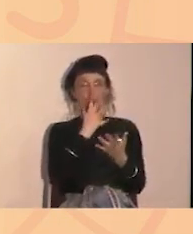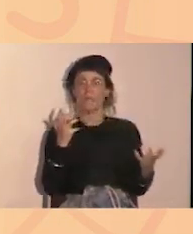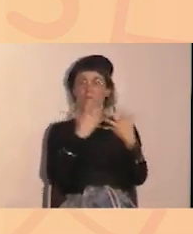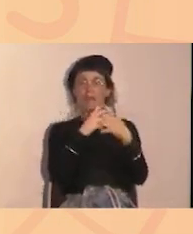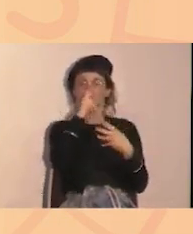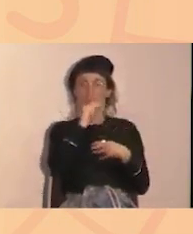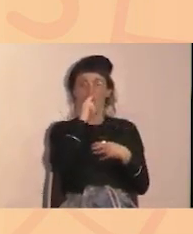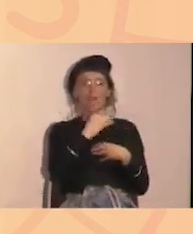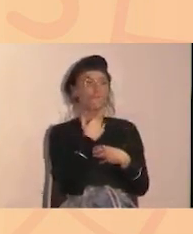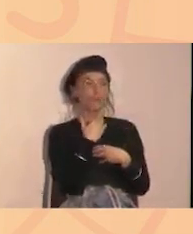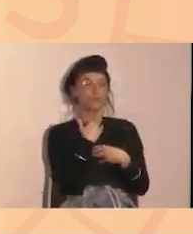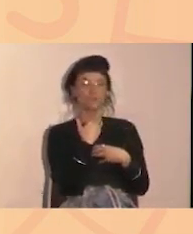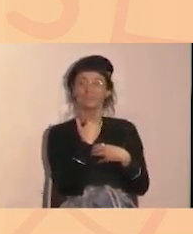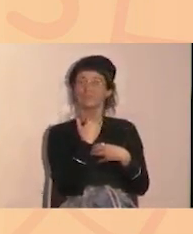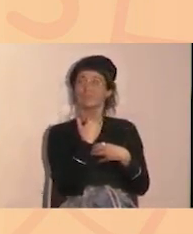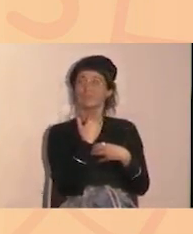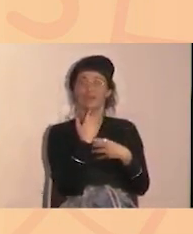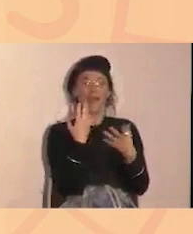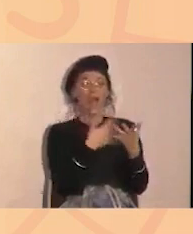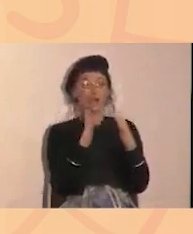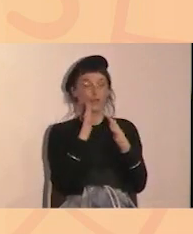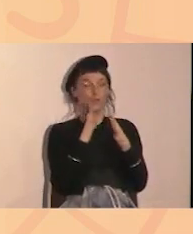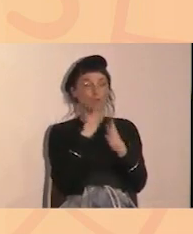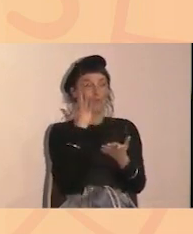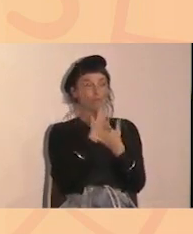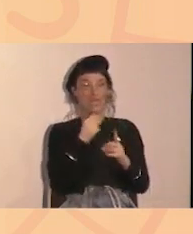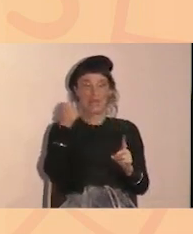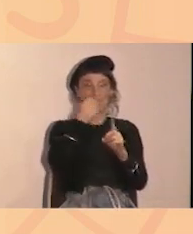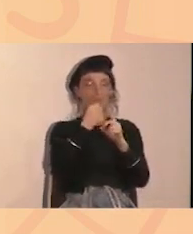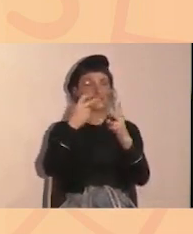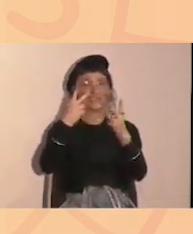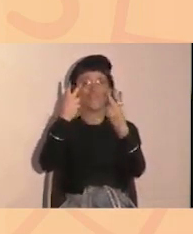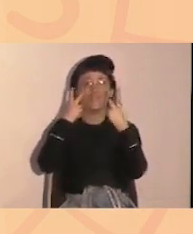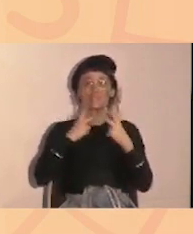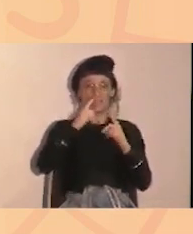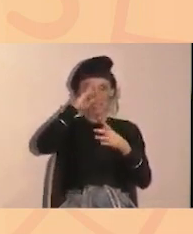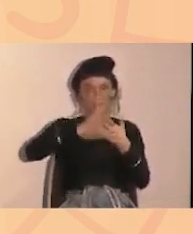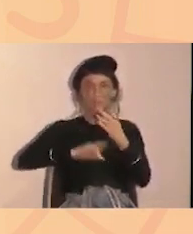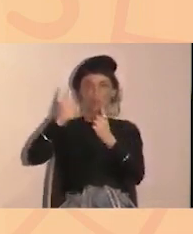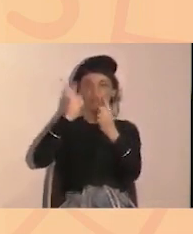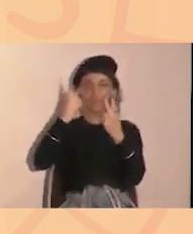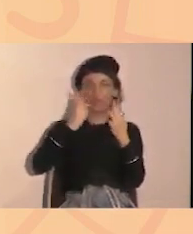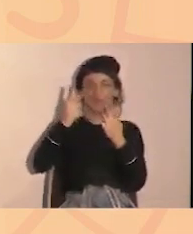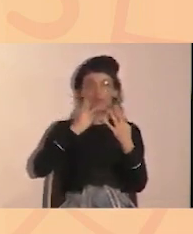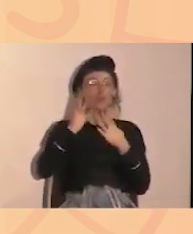And yeah just the way that transformed visitors experiences. It wasn't the middle-aged white voice of contemporary